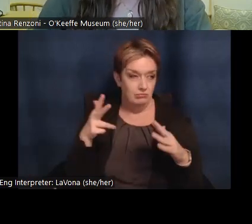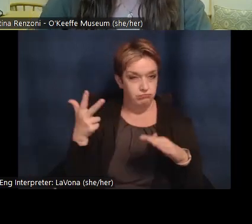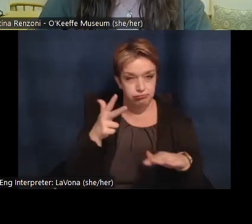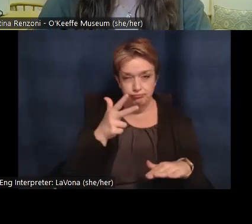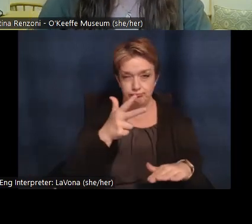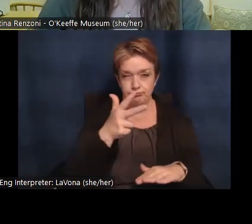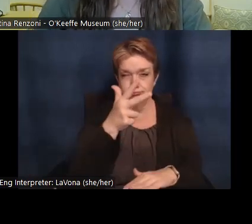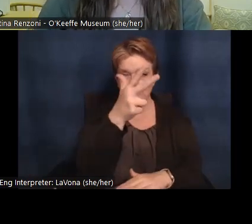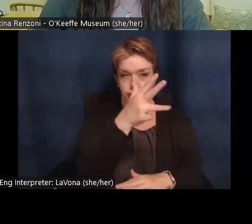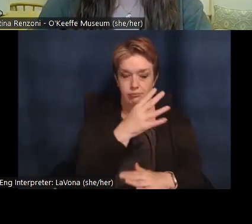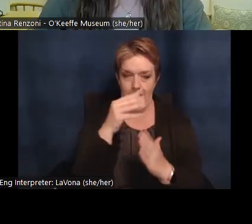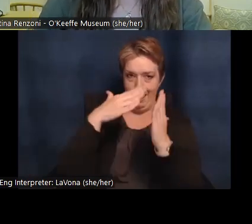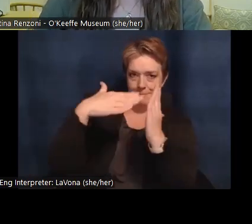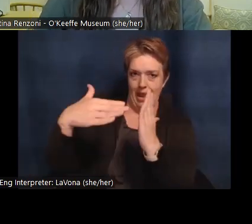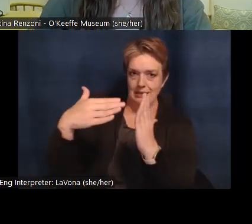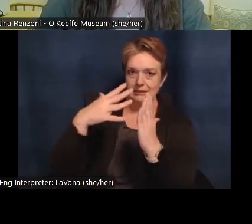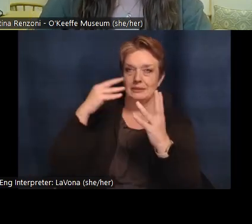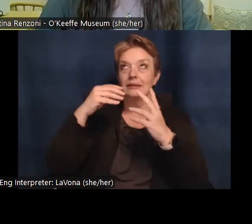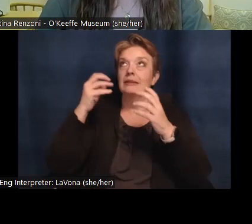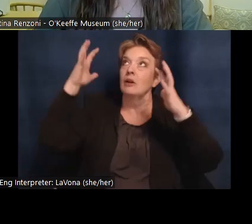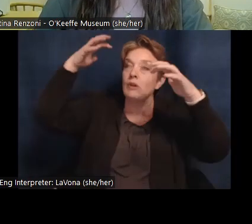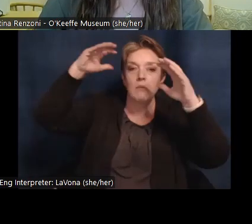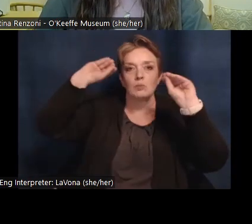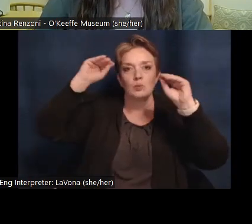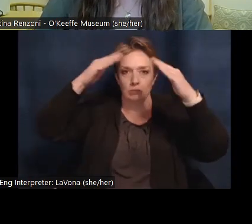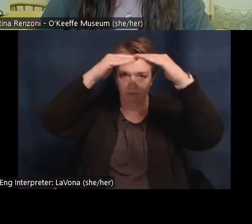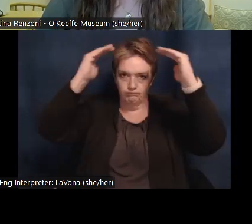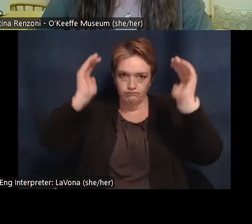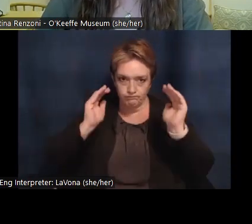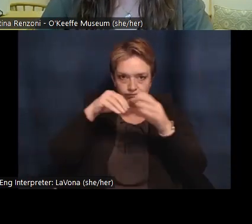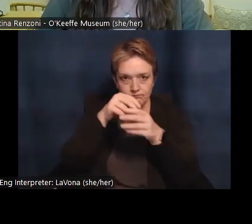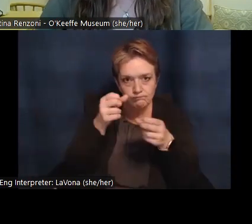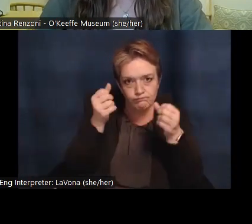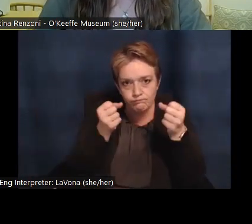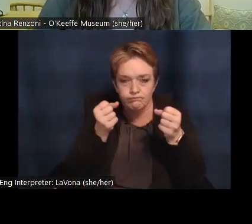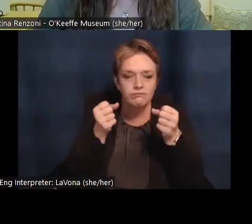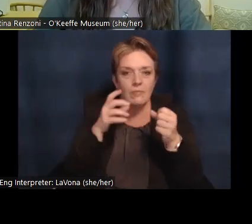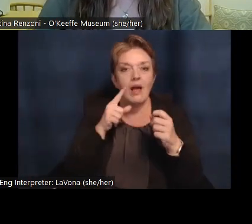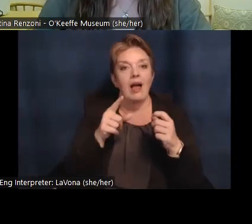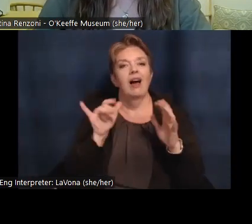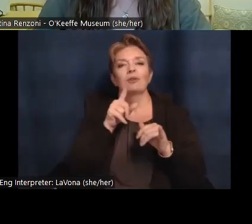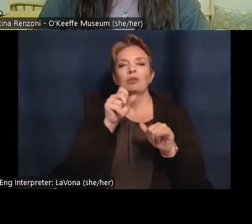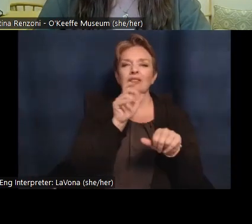This also allowed her to independently explore northern New Mexico to her heart's content.